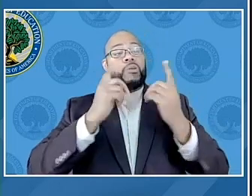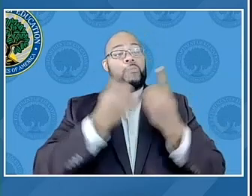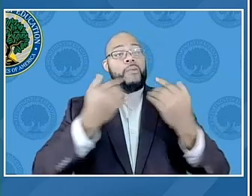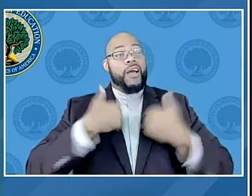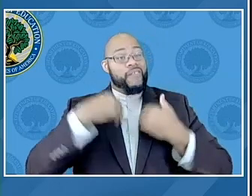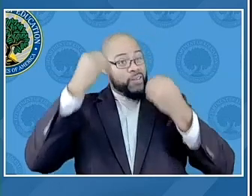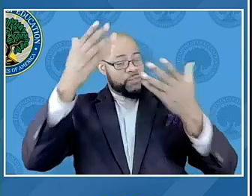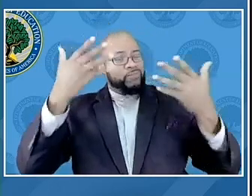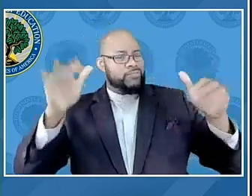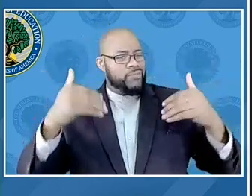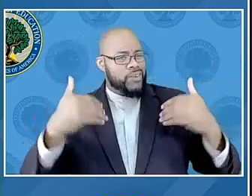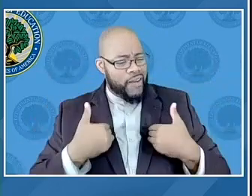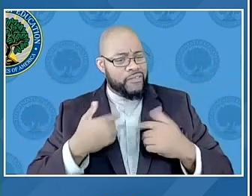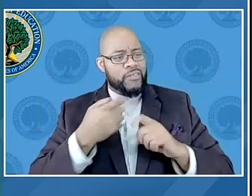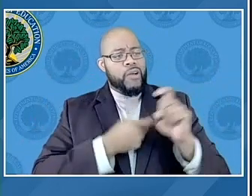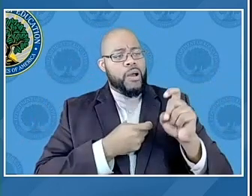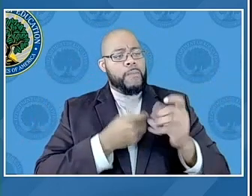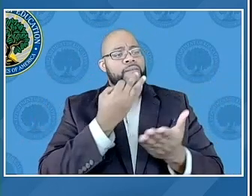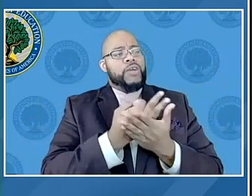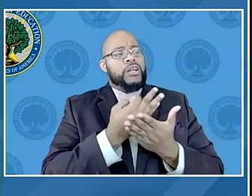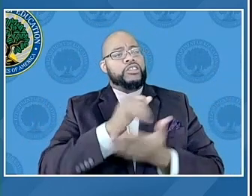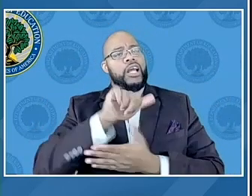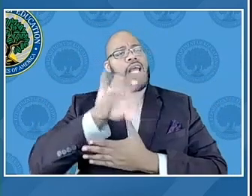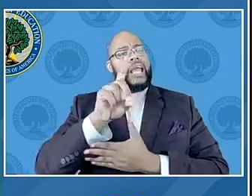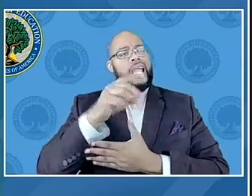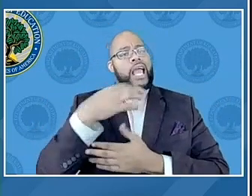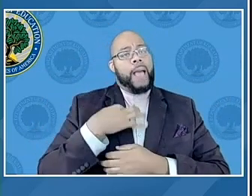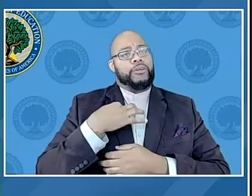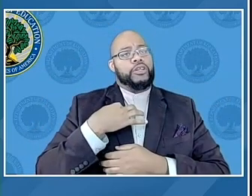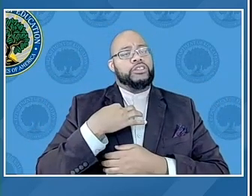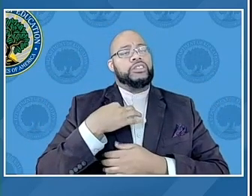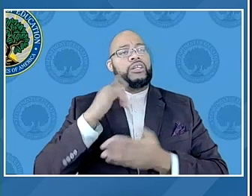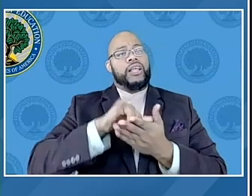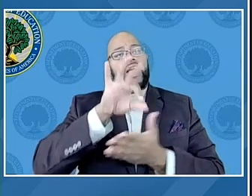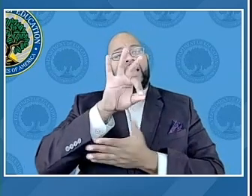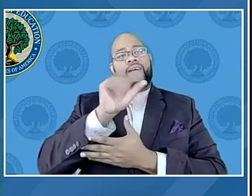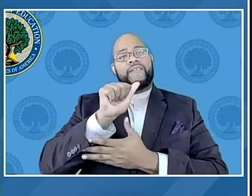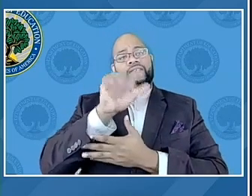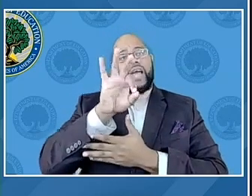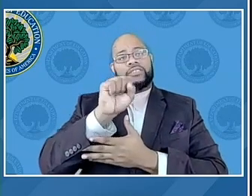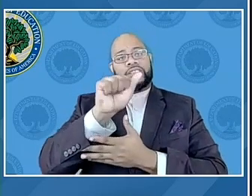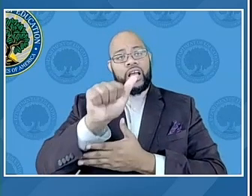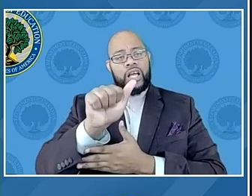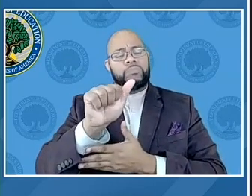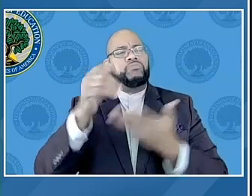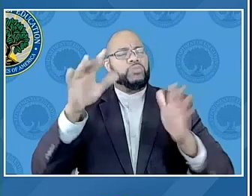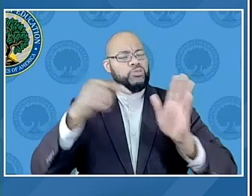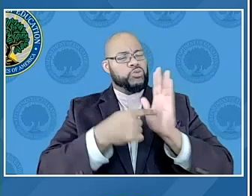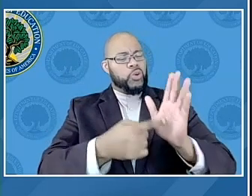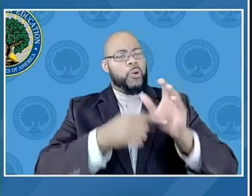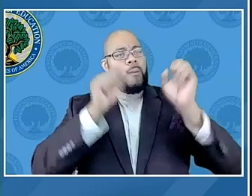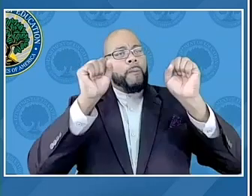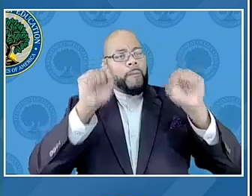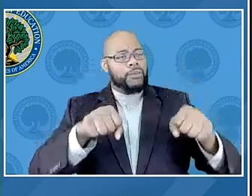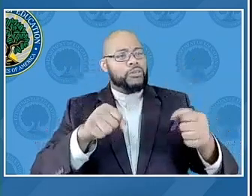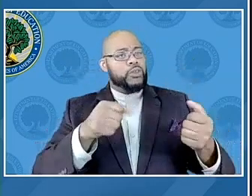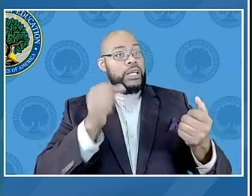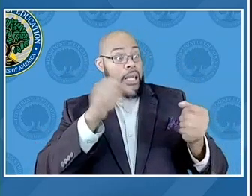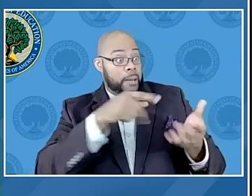from the financial aid application, also known as the FAFSA, that demonstrates one's ability to be able to repay the